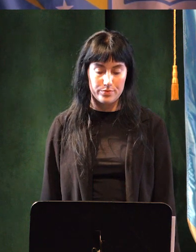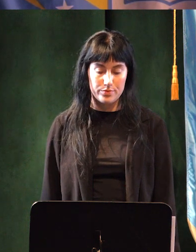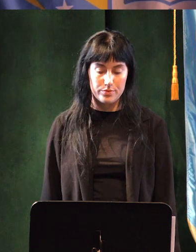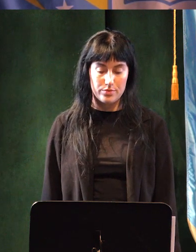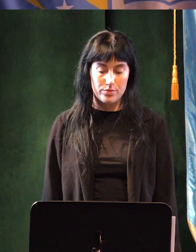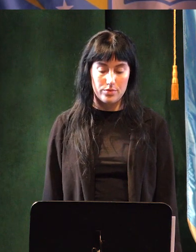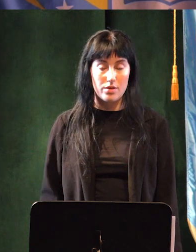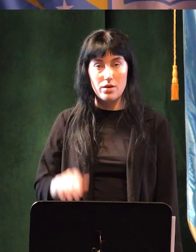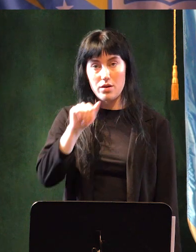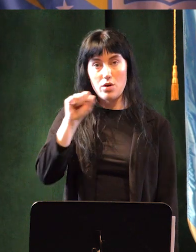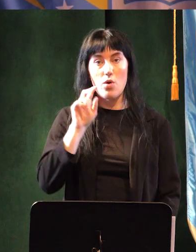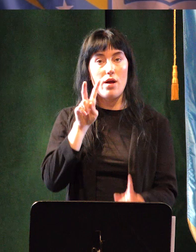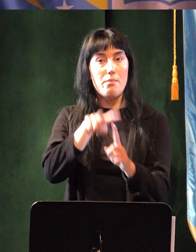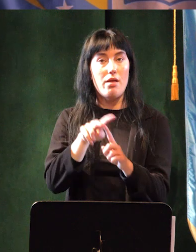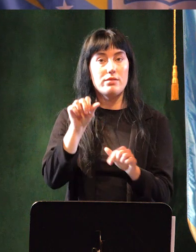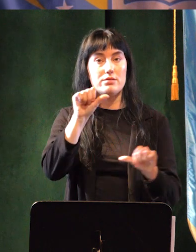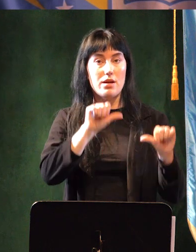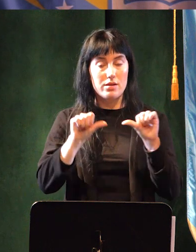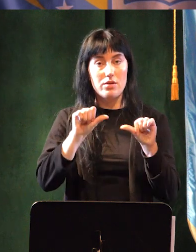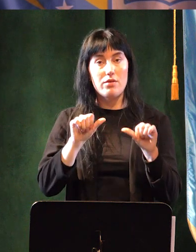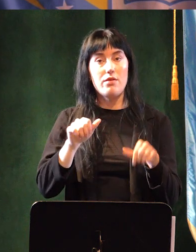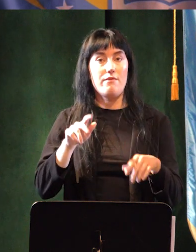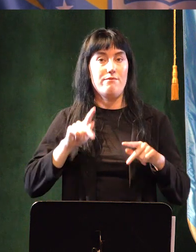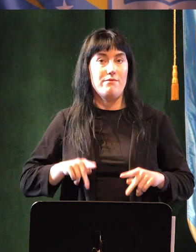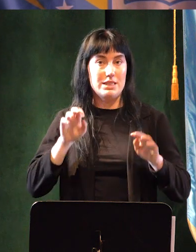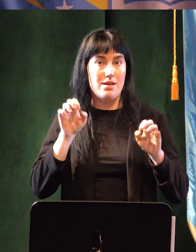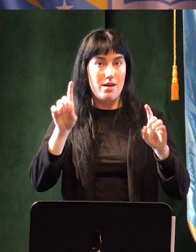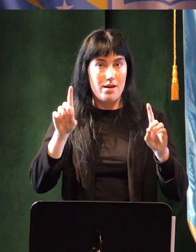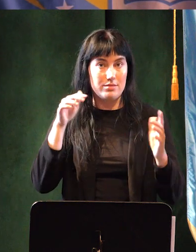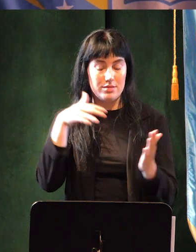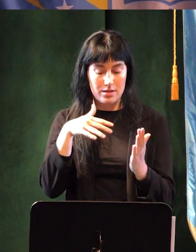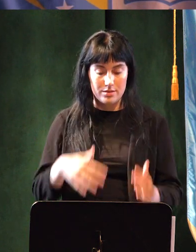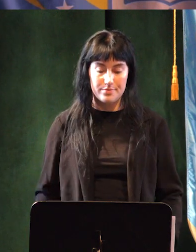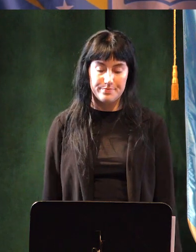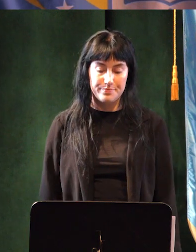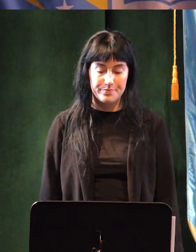associate in applied science physical education studies